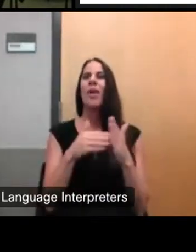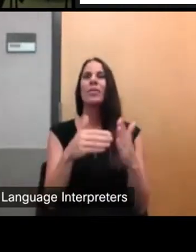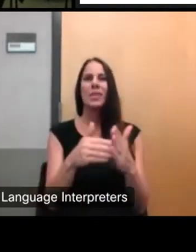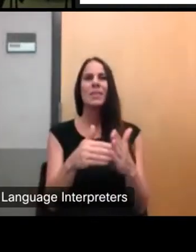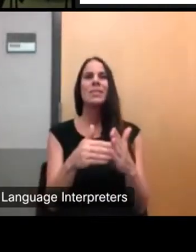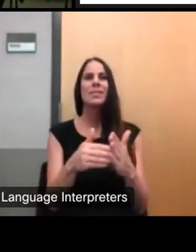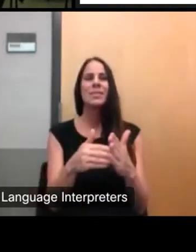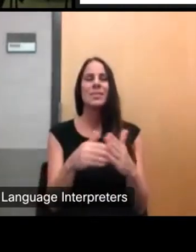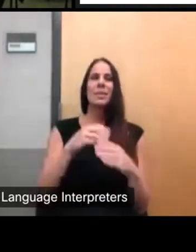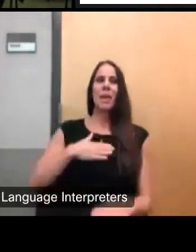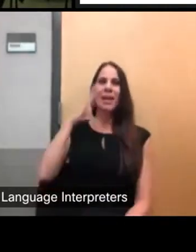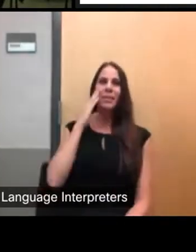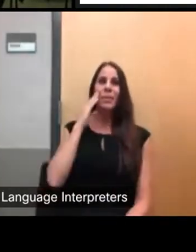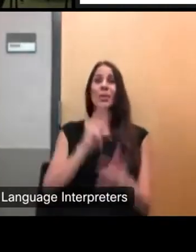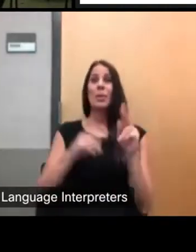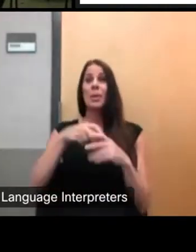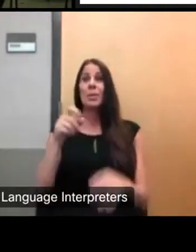at least in my experience people in public health are always thinking about like,